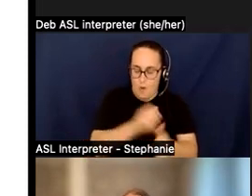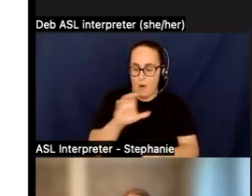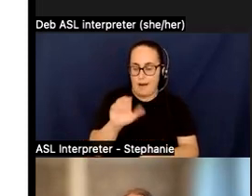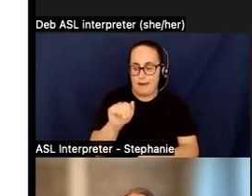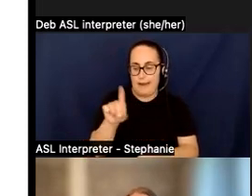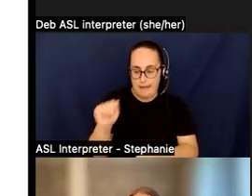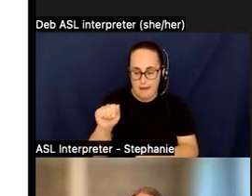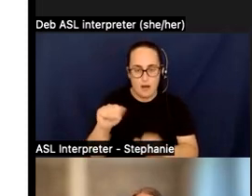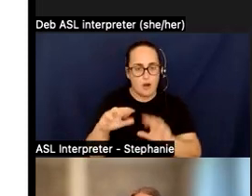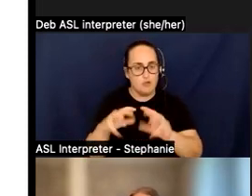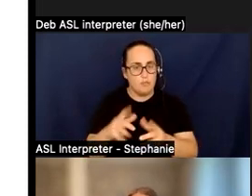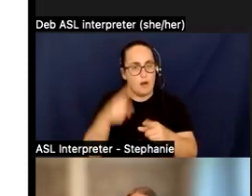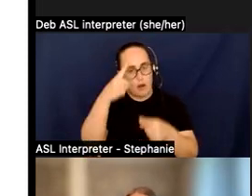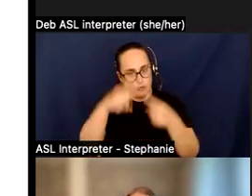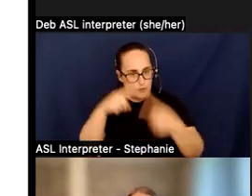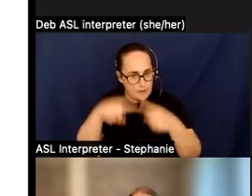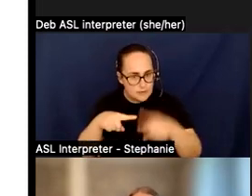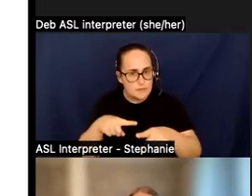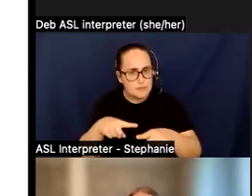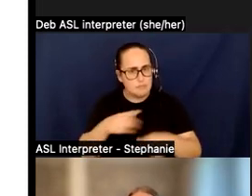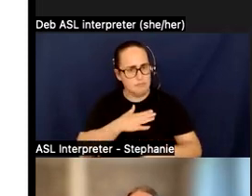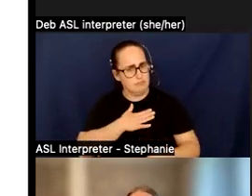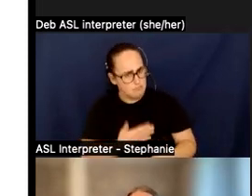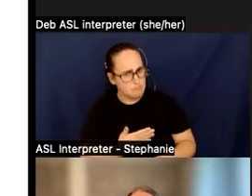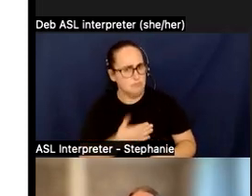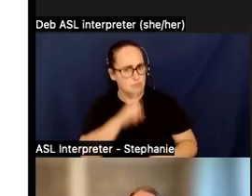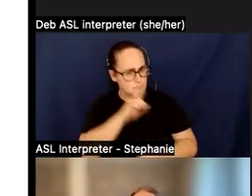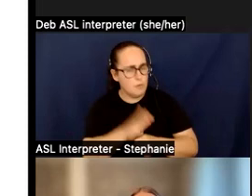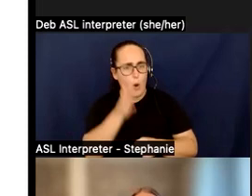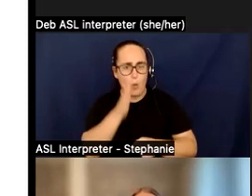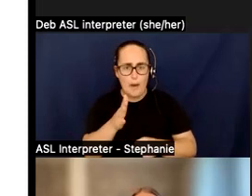generous and respectful evaluations and communications. You can read through the Group